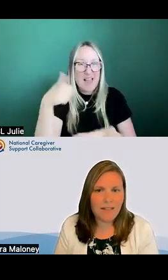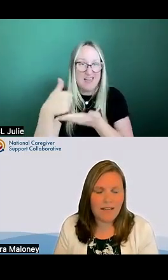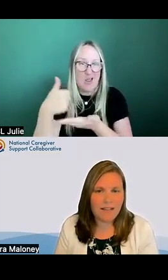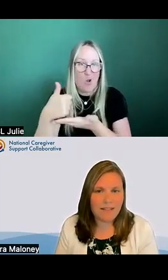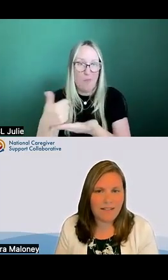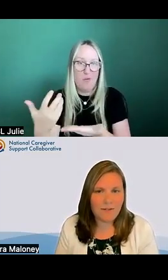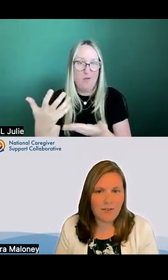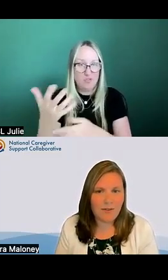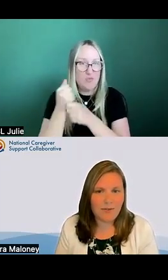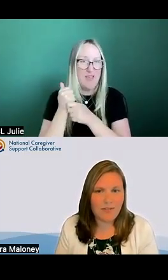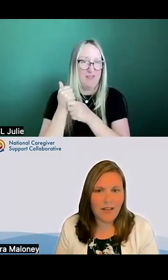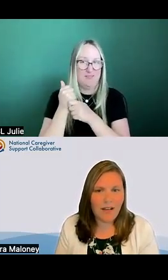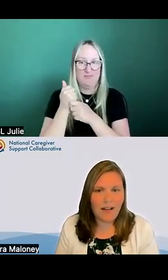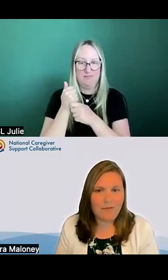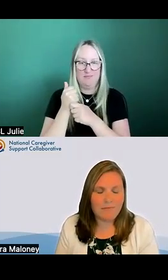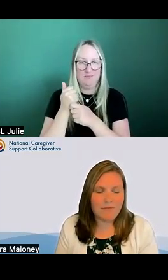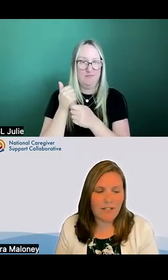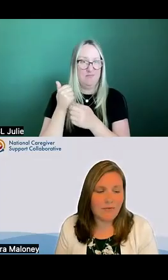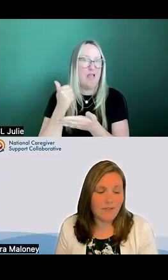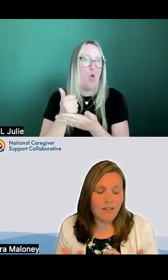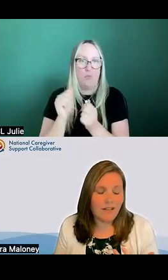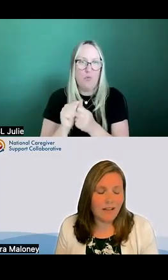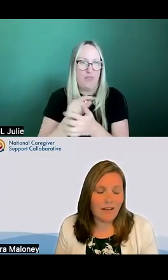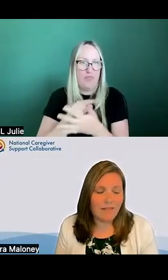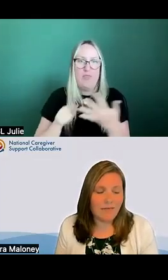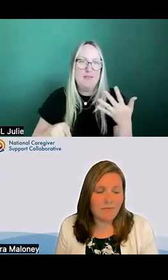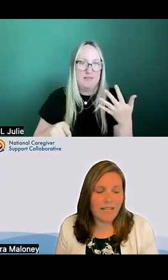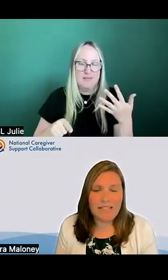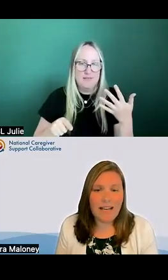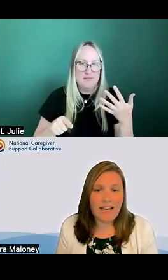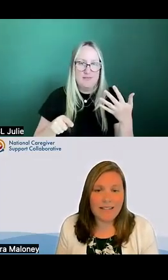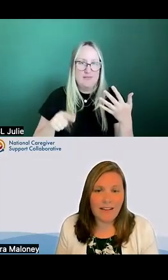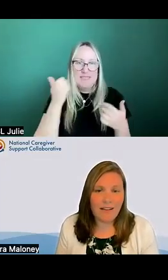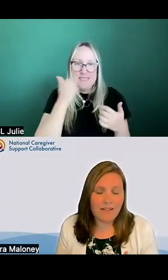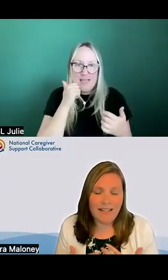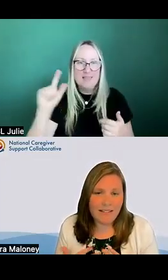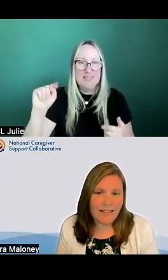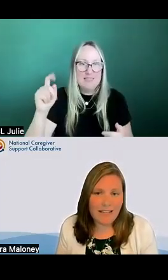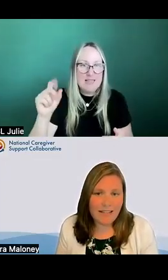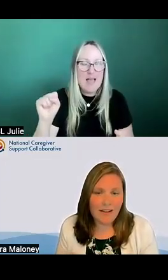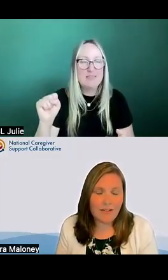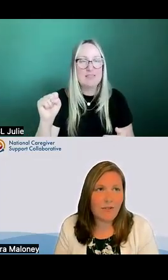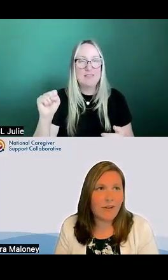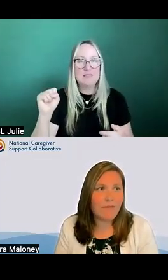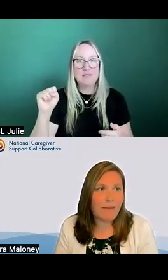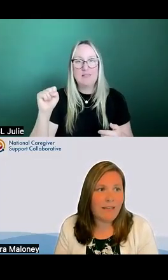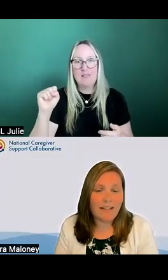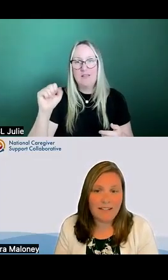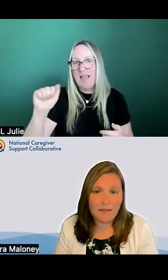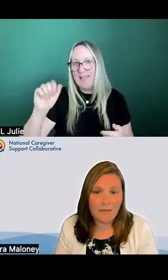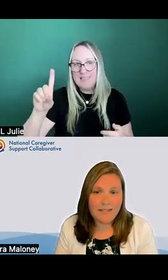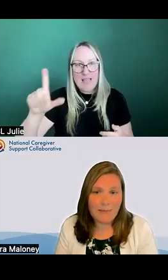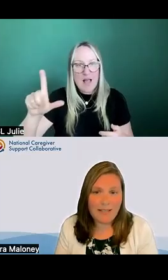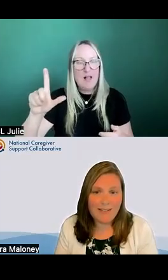getting assistance with those, you know, daily task, daily ADLs (activities of daily living), or maybe getting some respite.